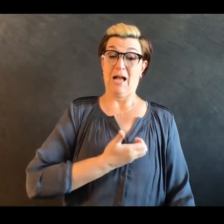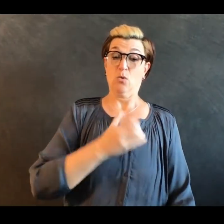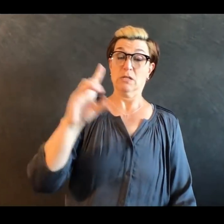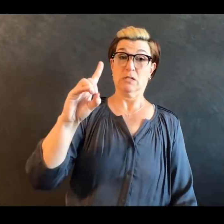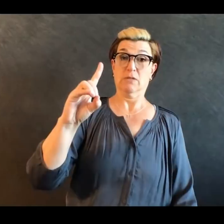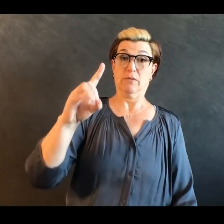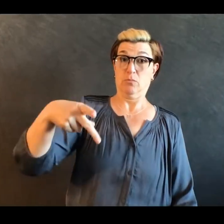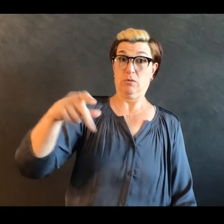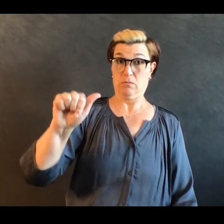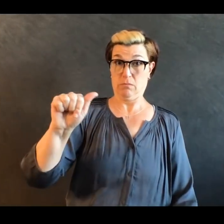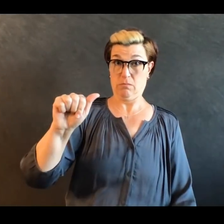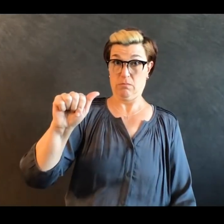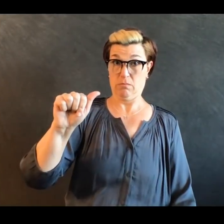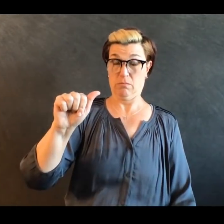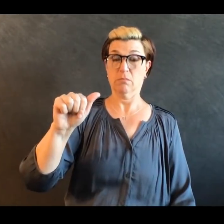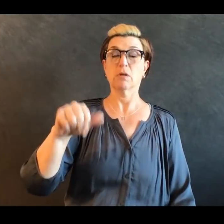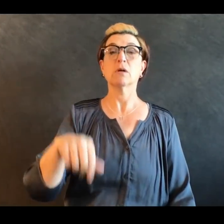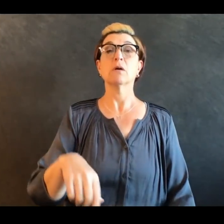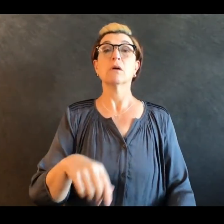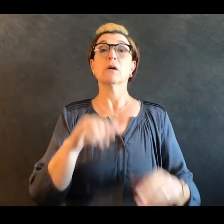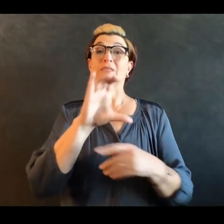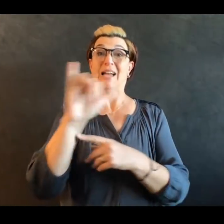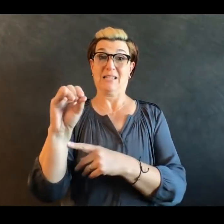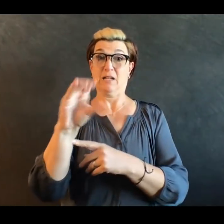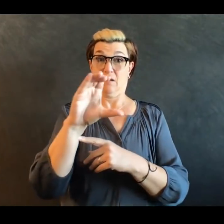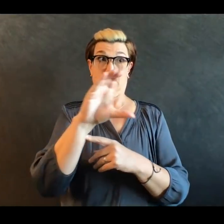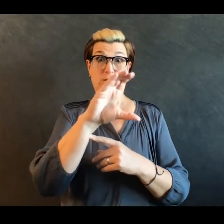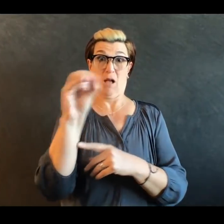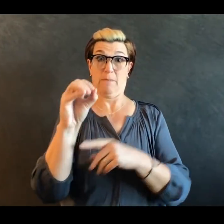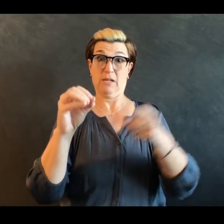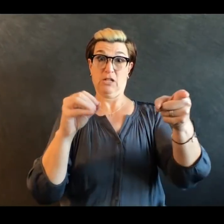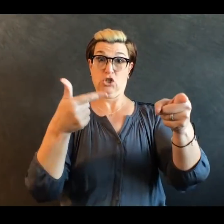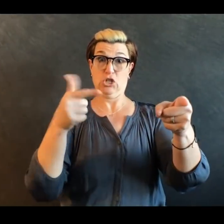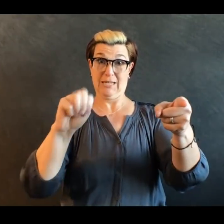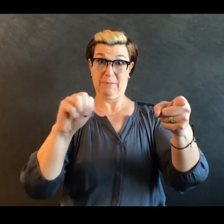announced that its first ventilator has come off the assembly line in Kokomo